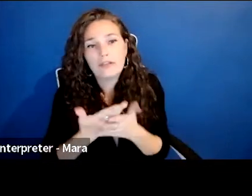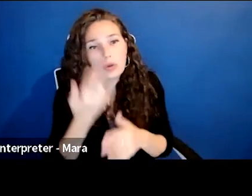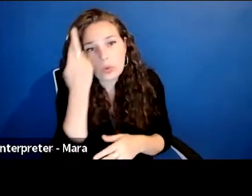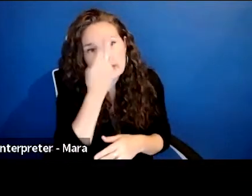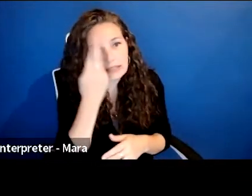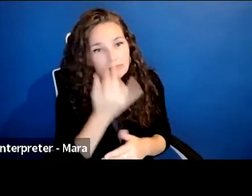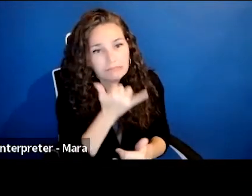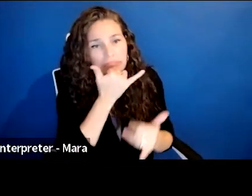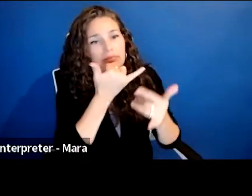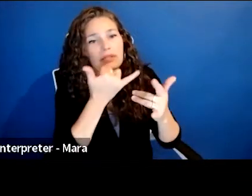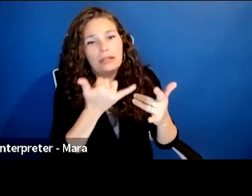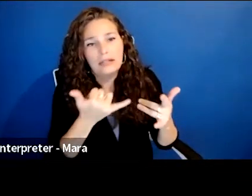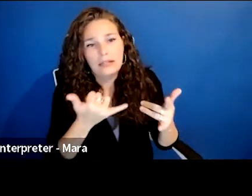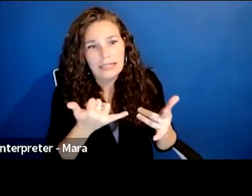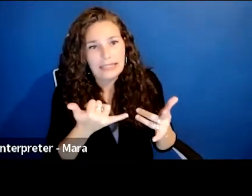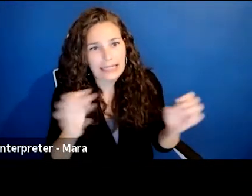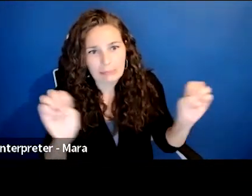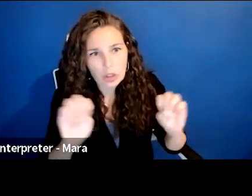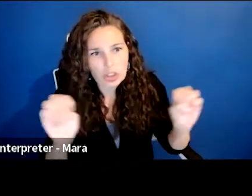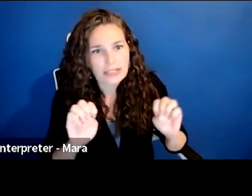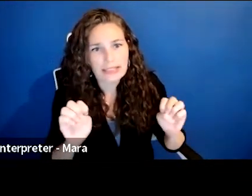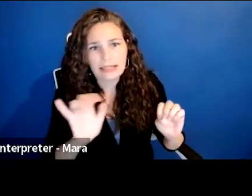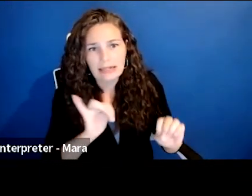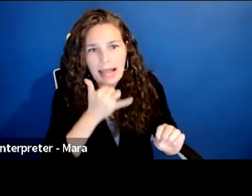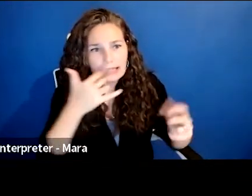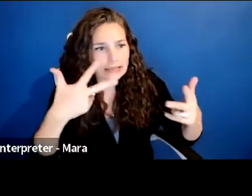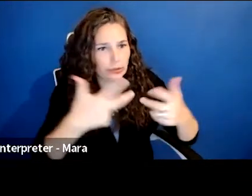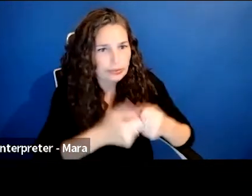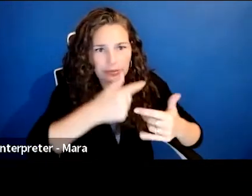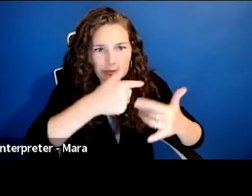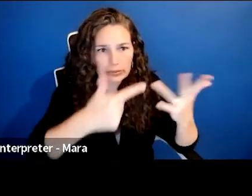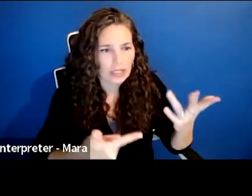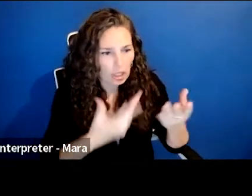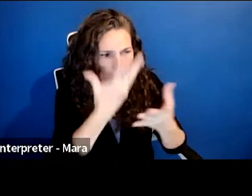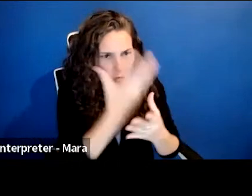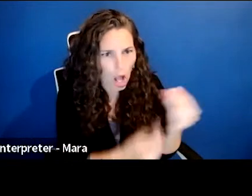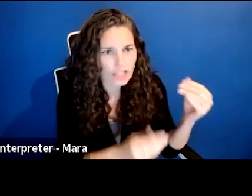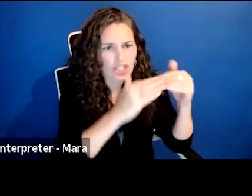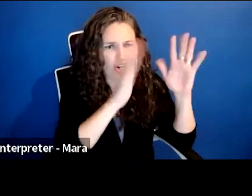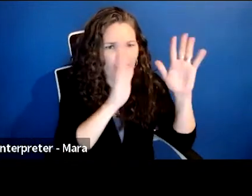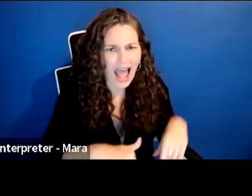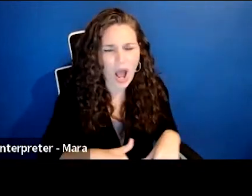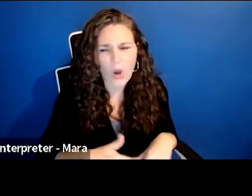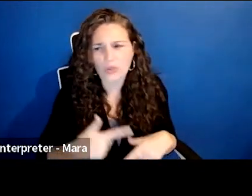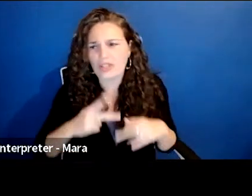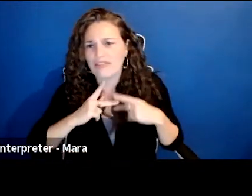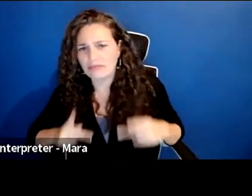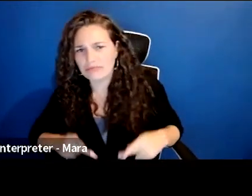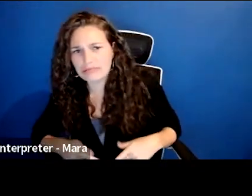something that has caused you to lose your housing, or you have a death in the family.